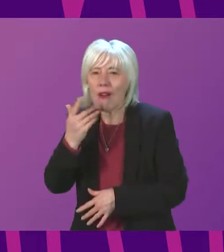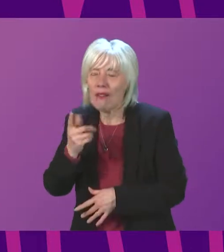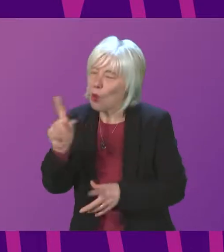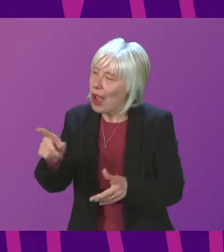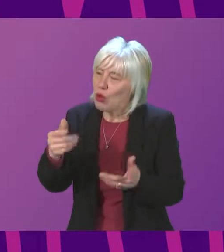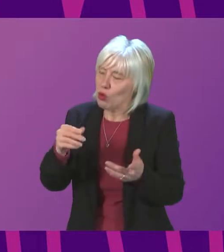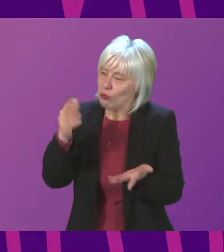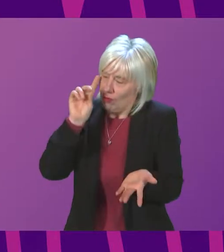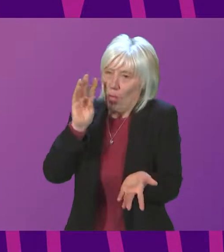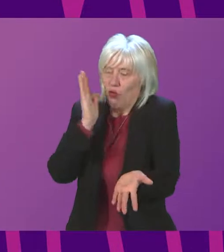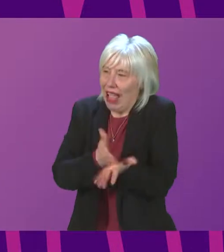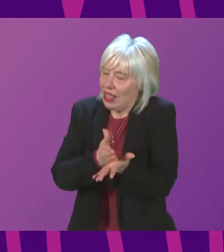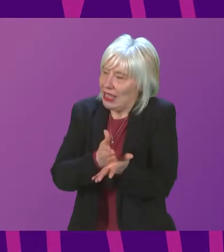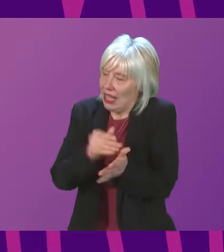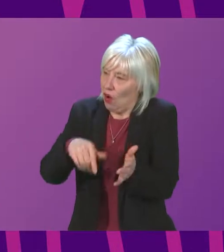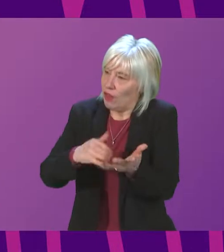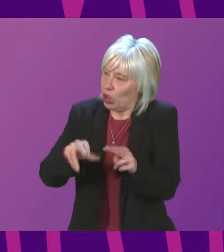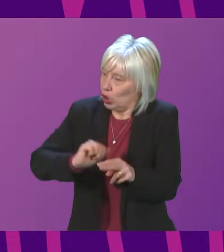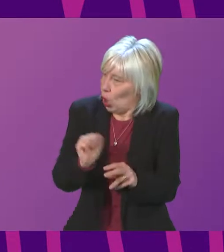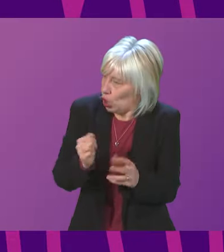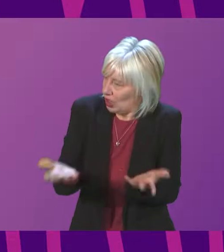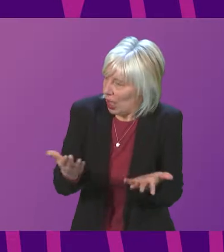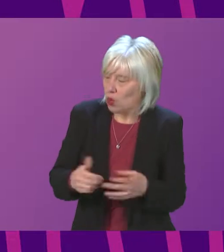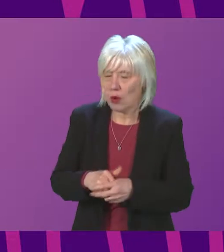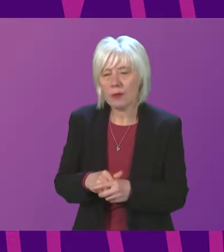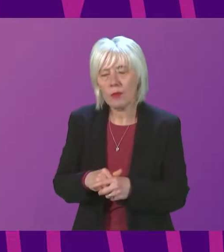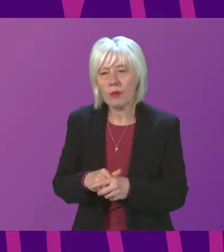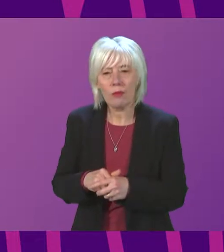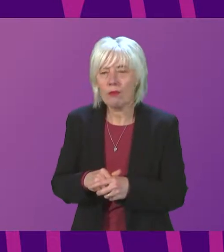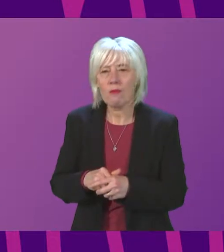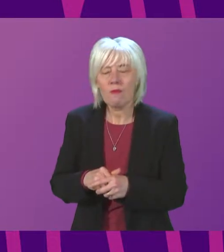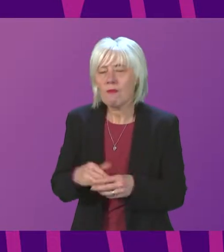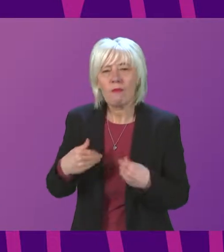I am setting out the actions that the Government is taking, because I do not believe that Ricky’s